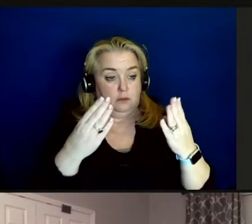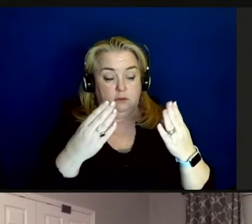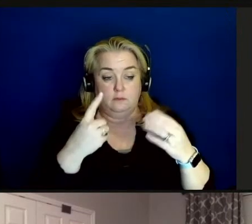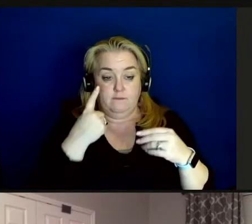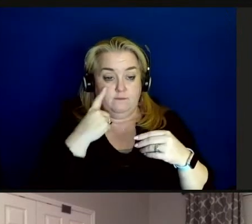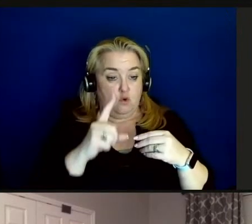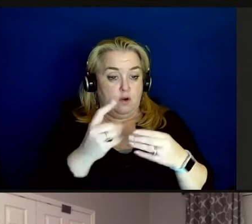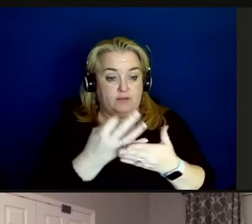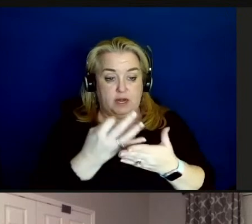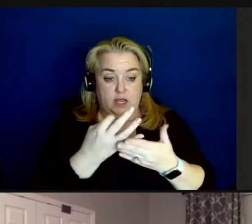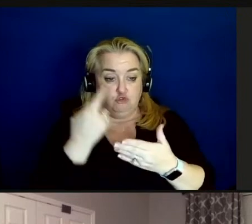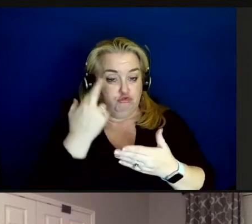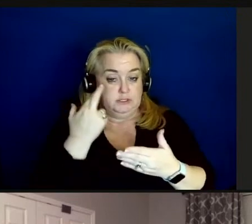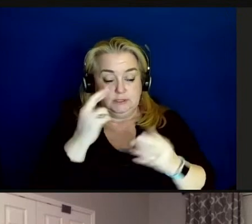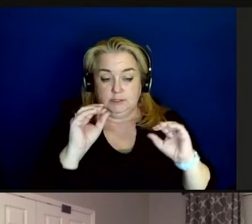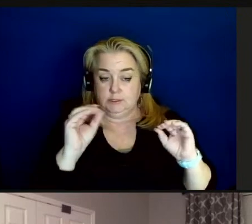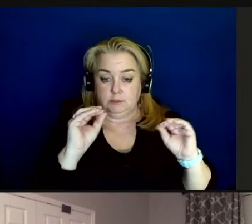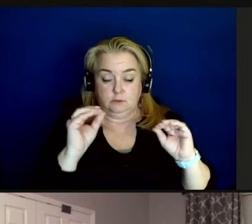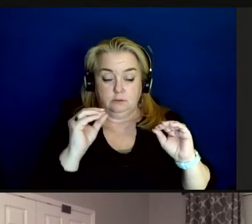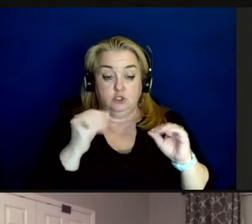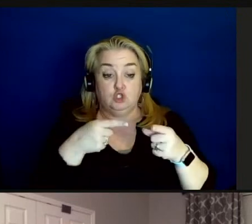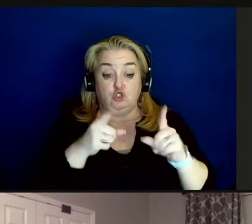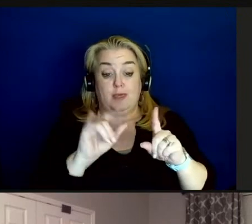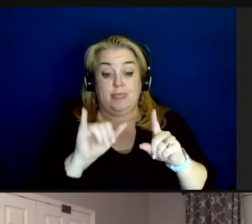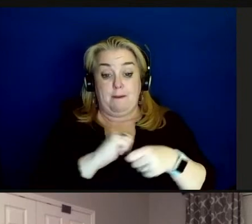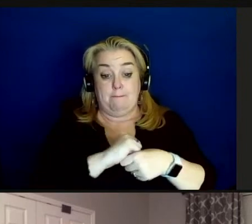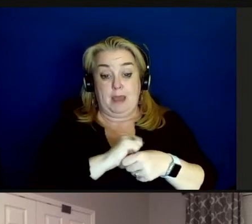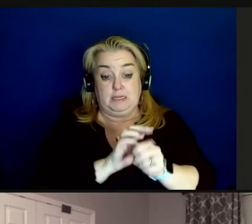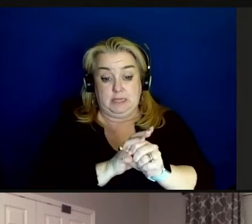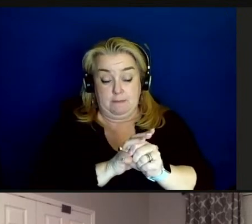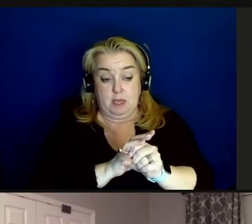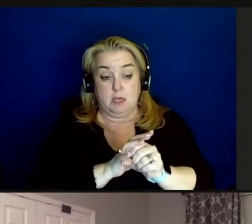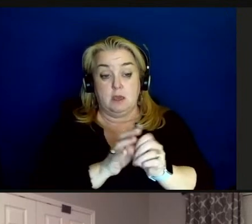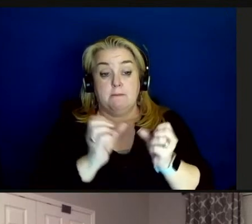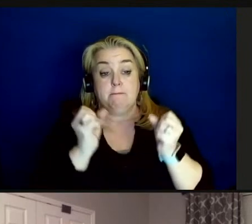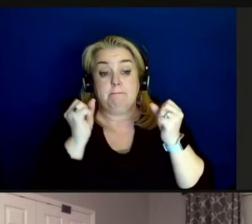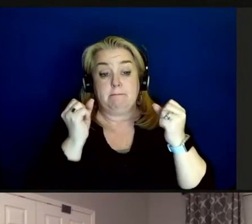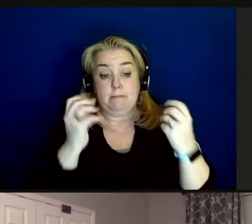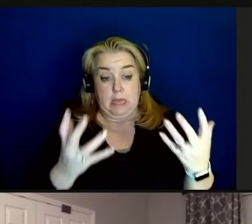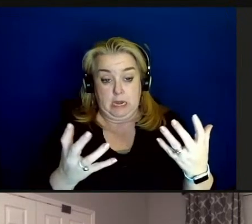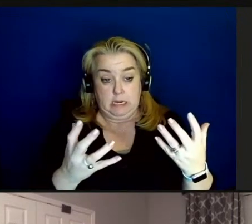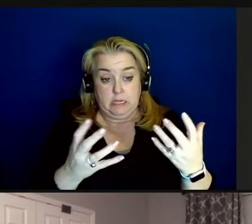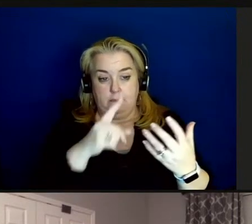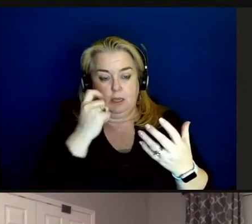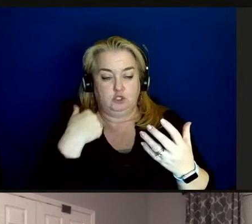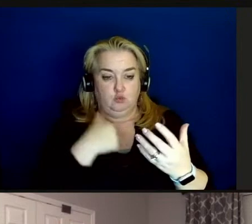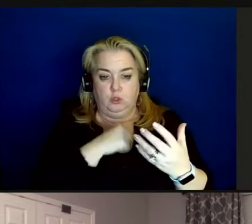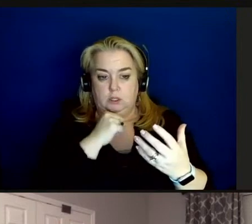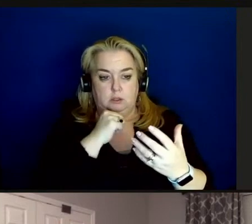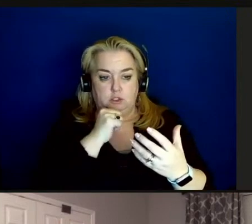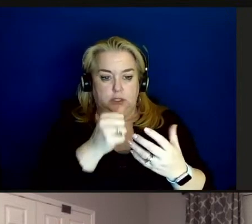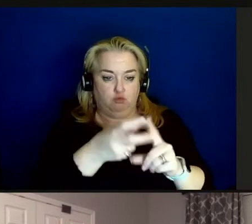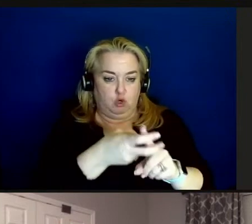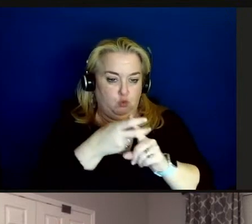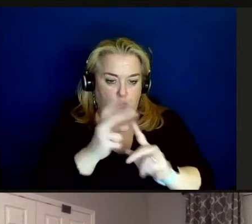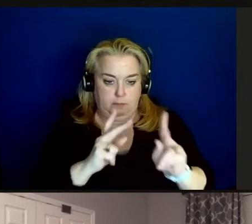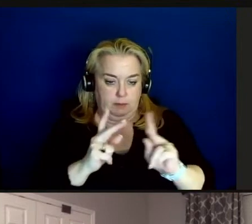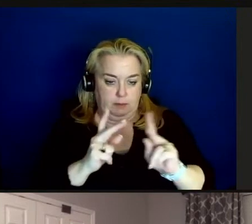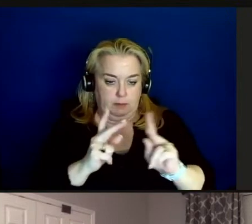APPRECIATE THE QUESTION. WE DON'T HOLD POSITIONS OPEN